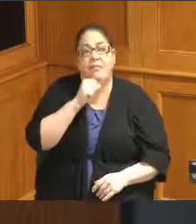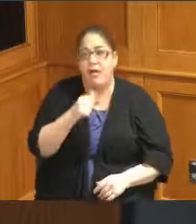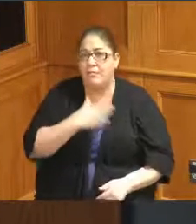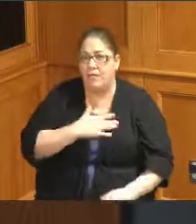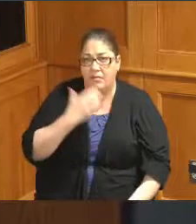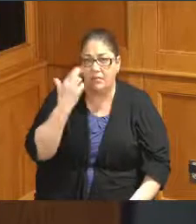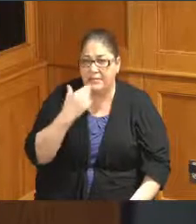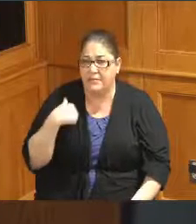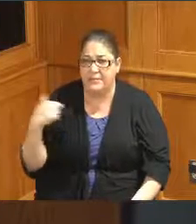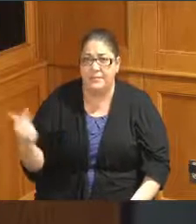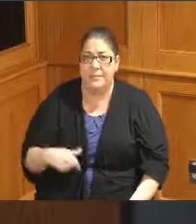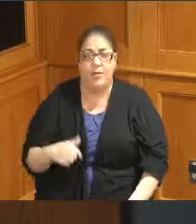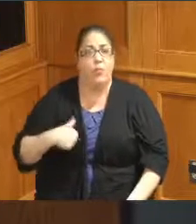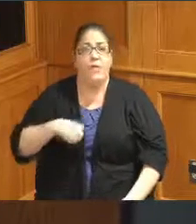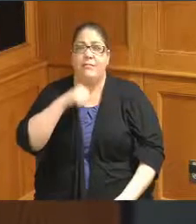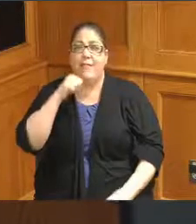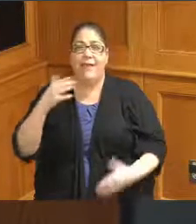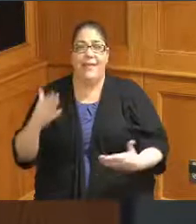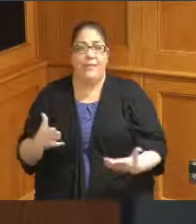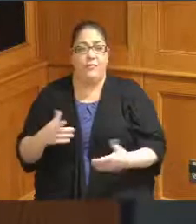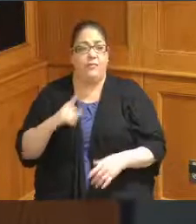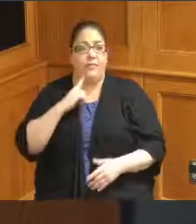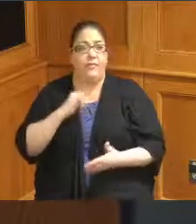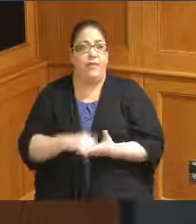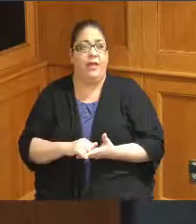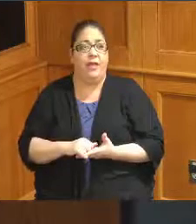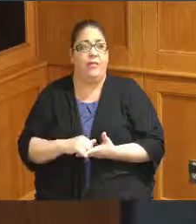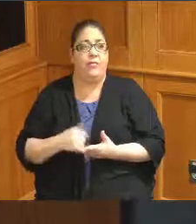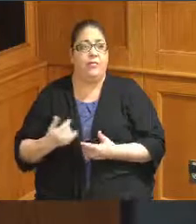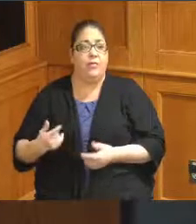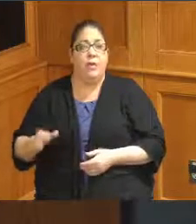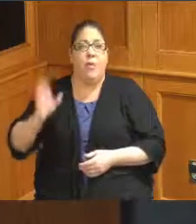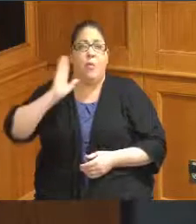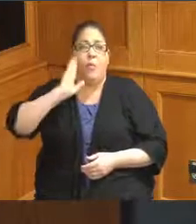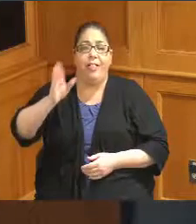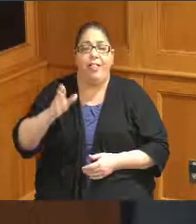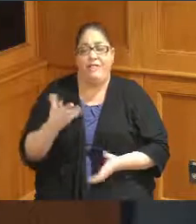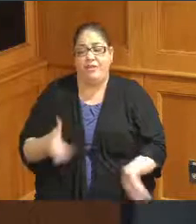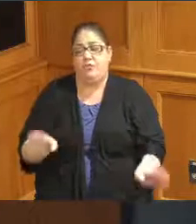members did not do this but when I got up there it was all this we're gonna it's a done deal I